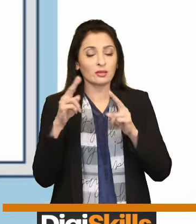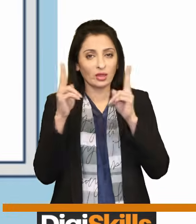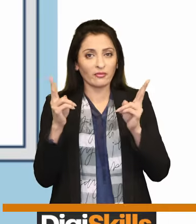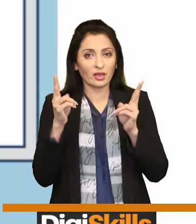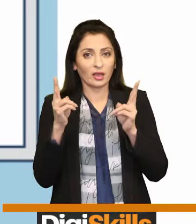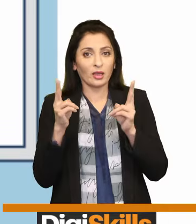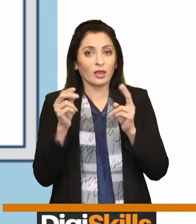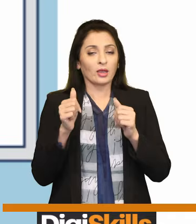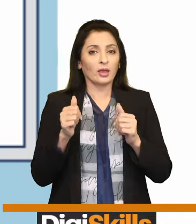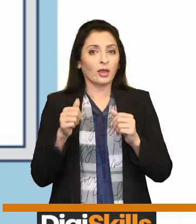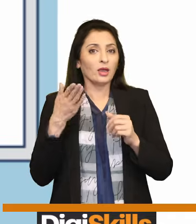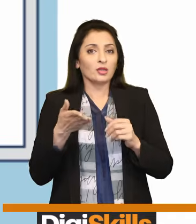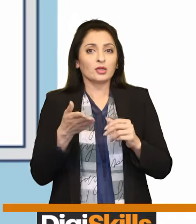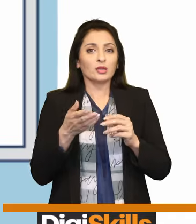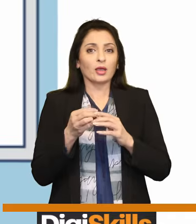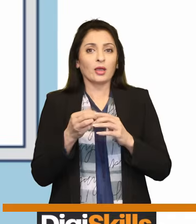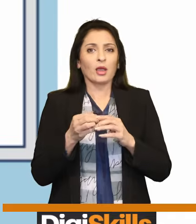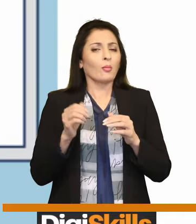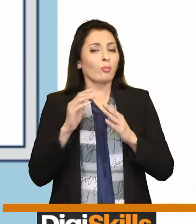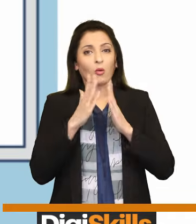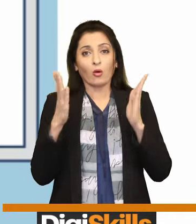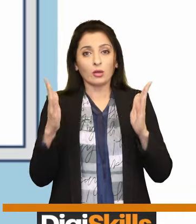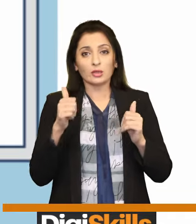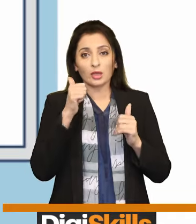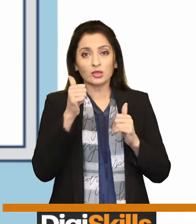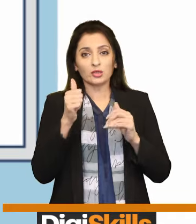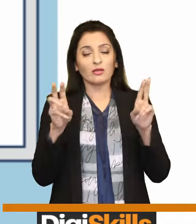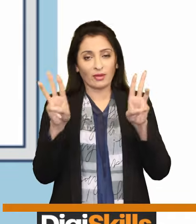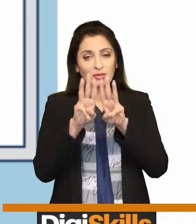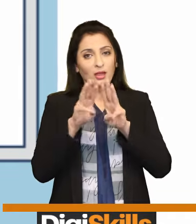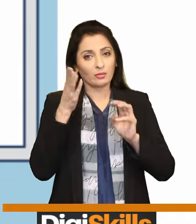according to DesignCrowd, a very reputable website.